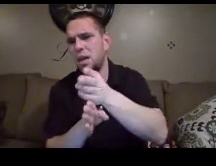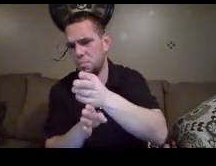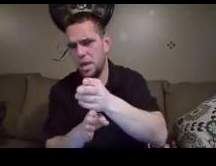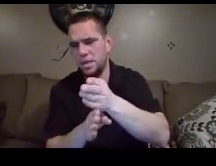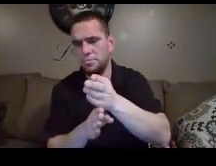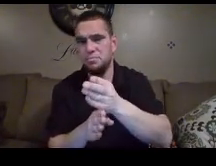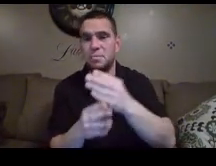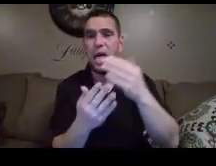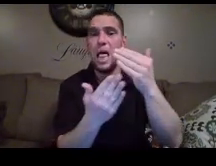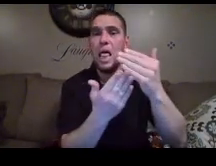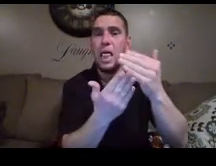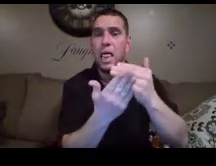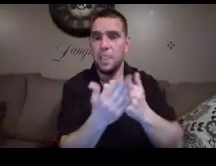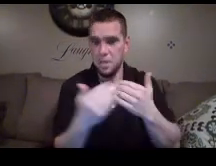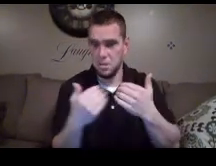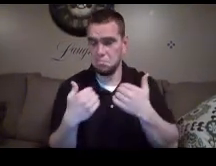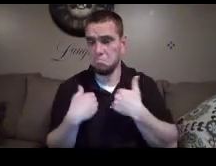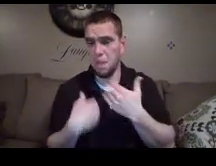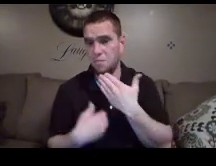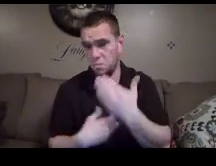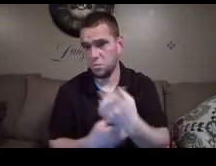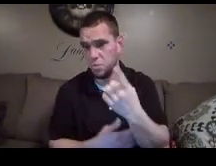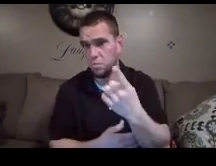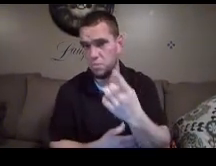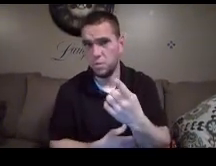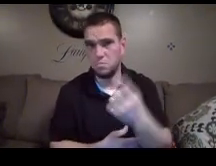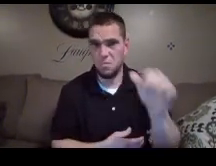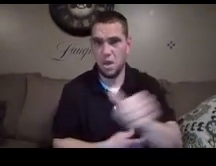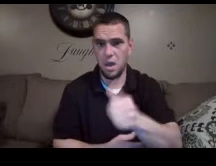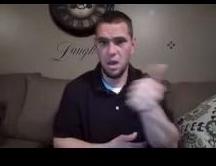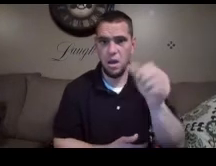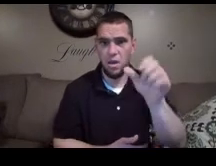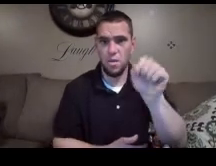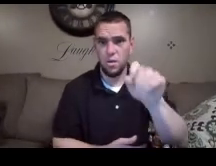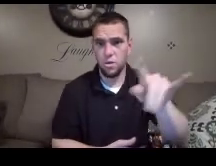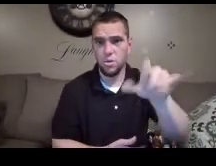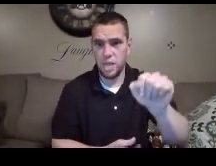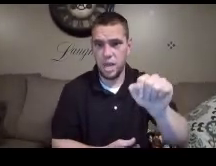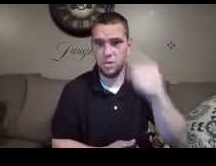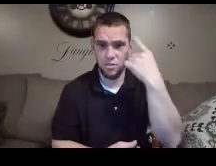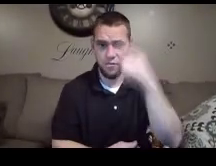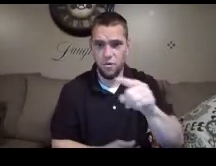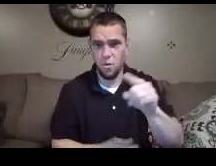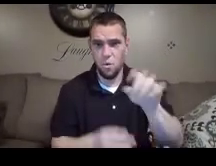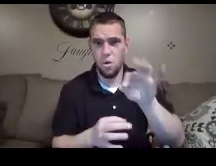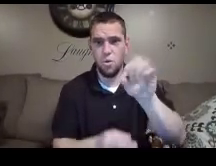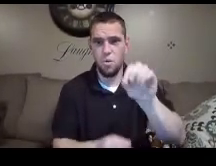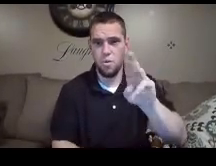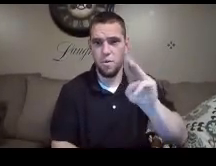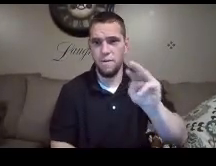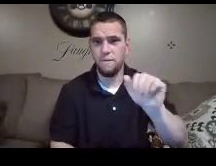Some of the other styles are more visual formatting. I mean, you're welcome to use those, but I would definitely recommend that if you're